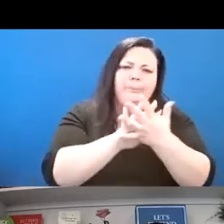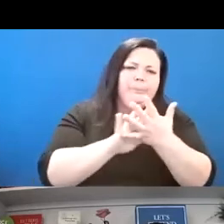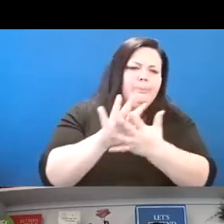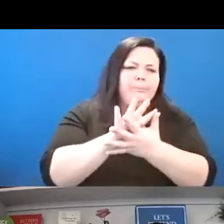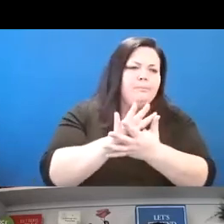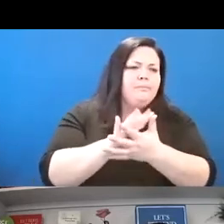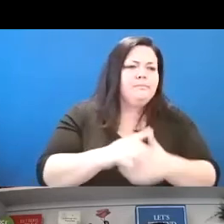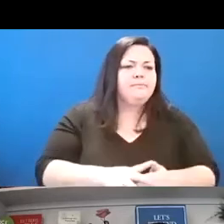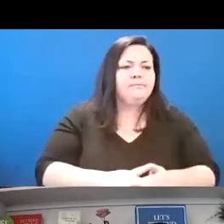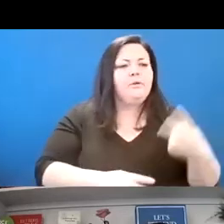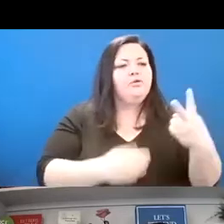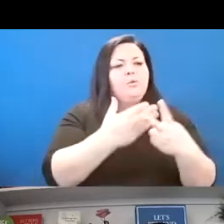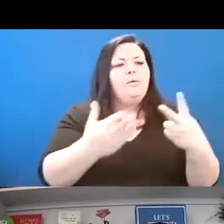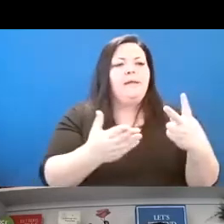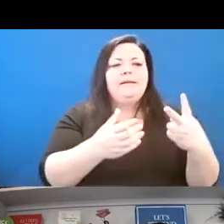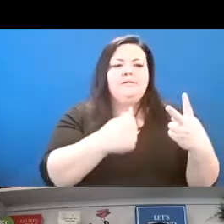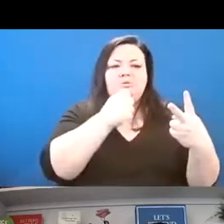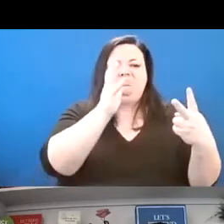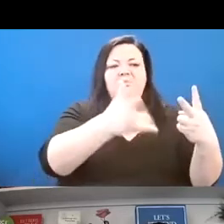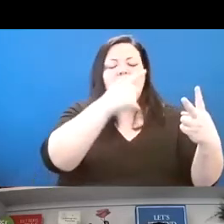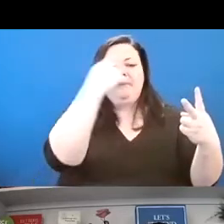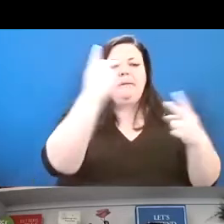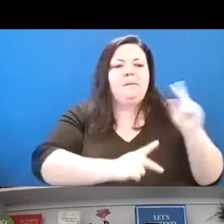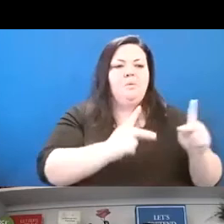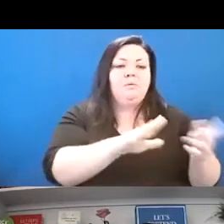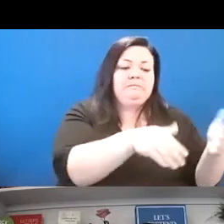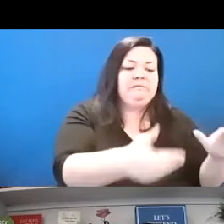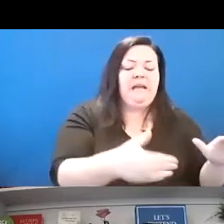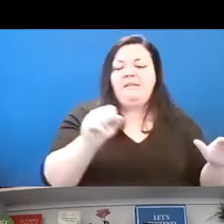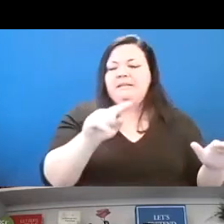Two things don’t abandon black people: death and style. And death